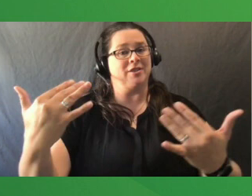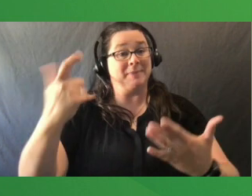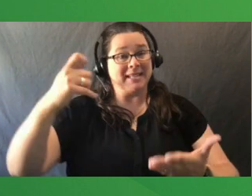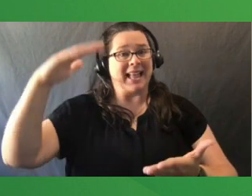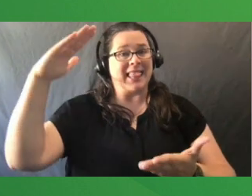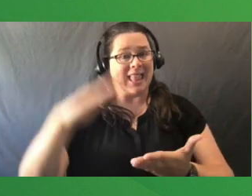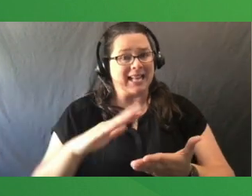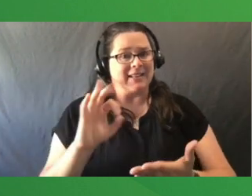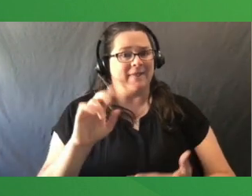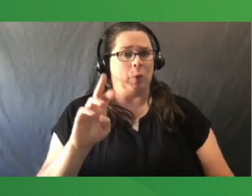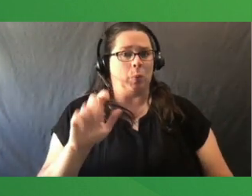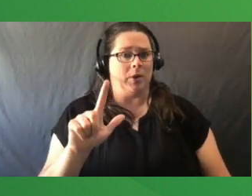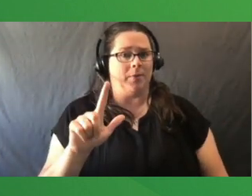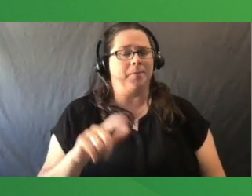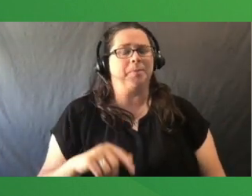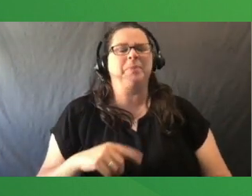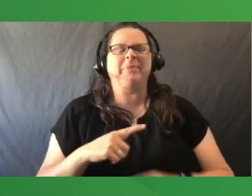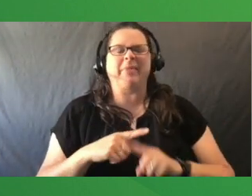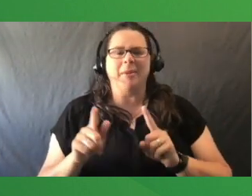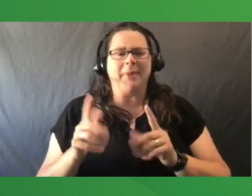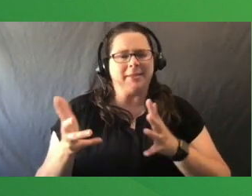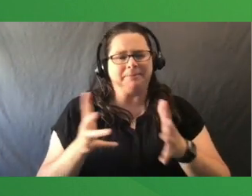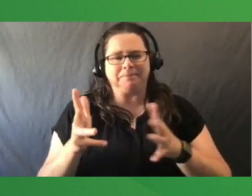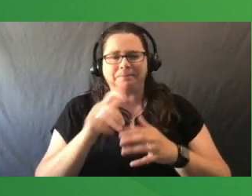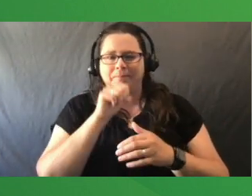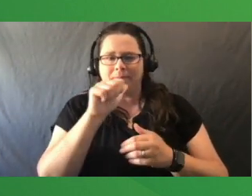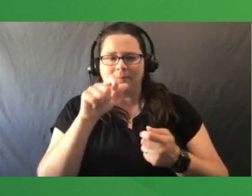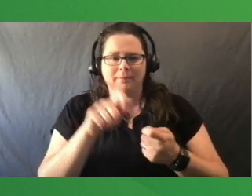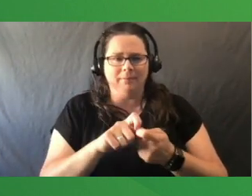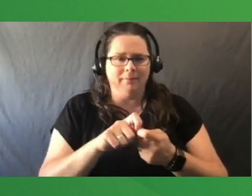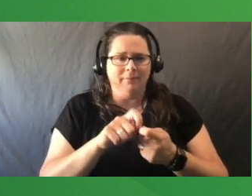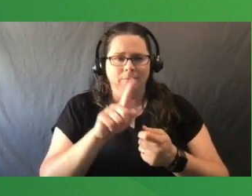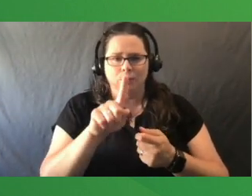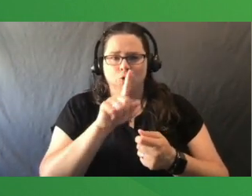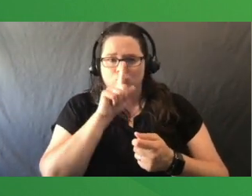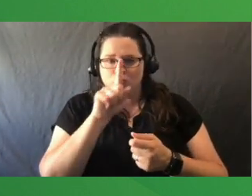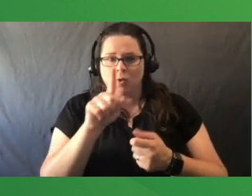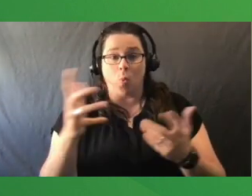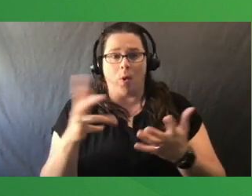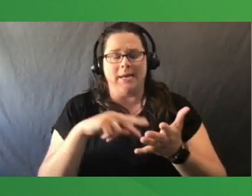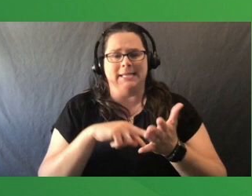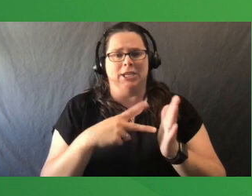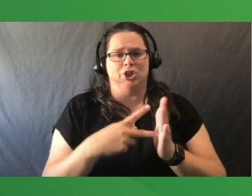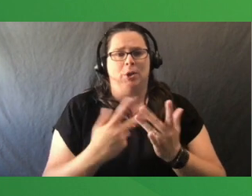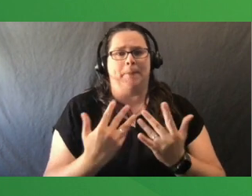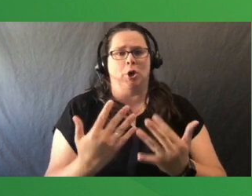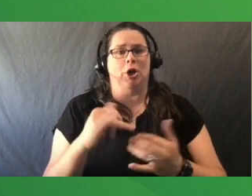But they're not exactly sure what an intentional burn is and how that works and how you could